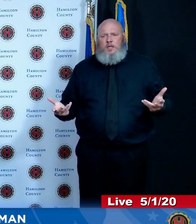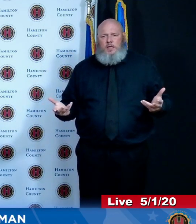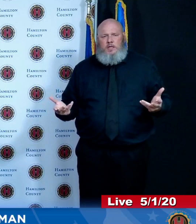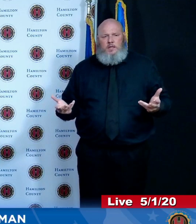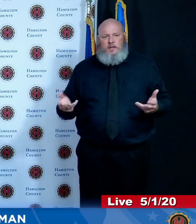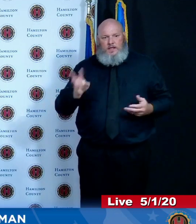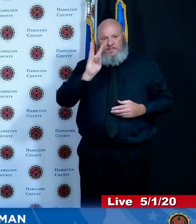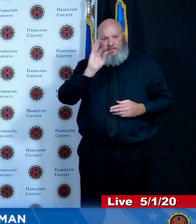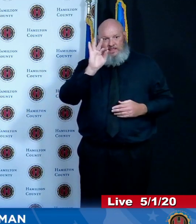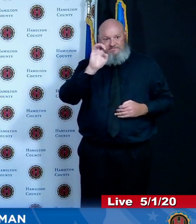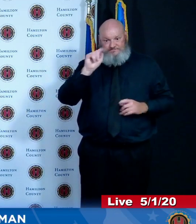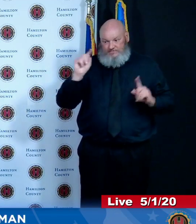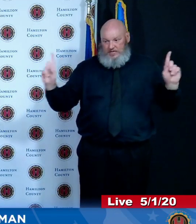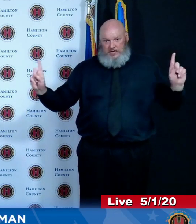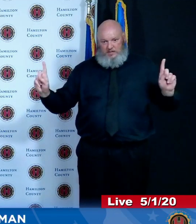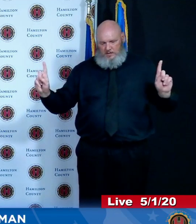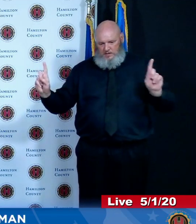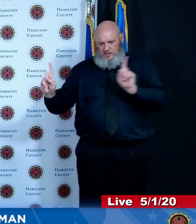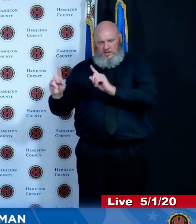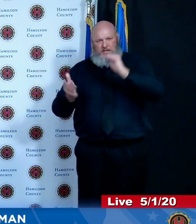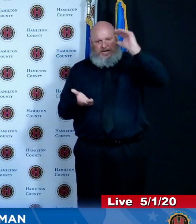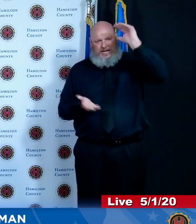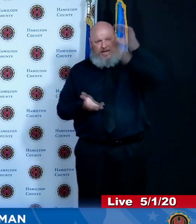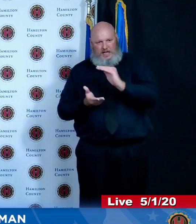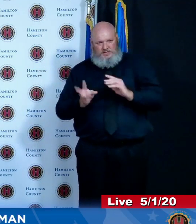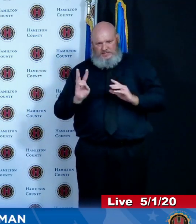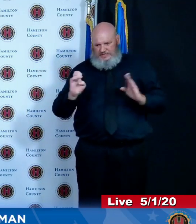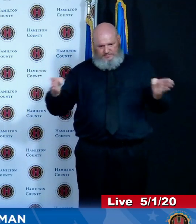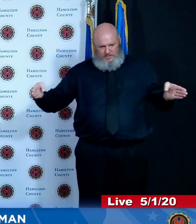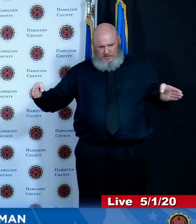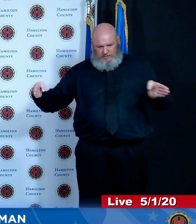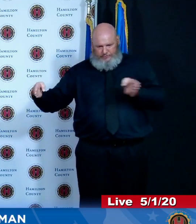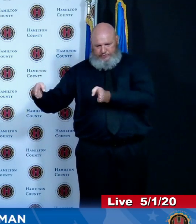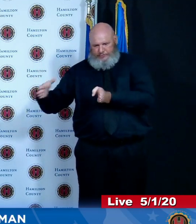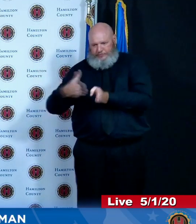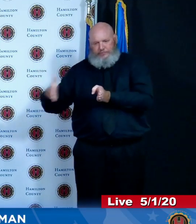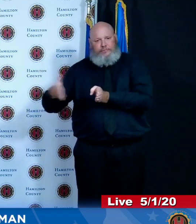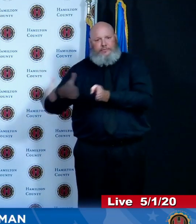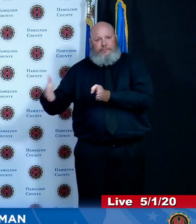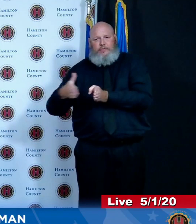contact the 48 hours from the last symptom that has changed